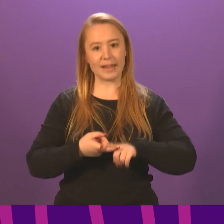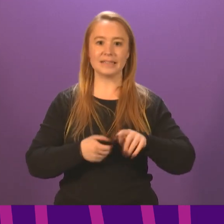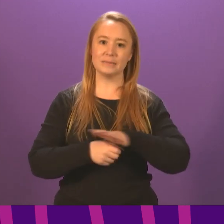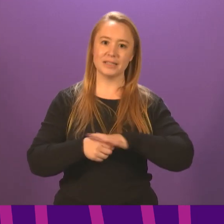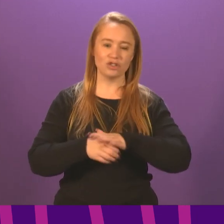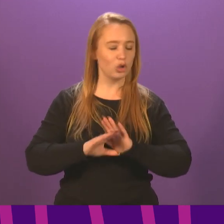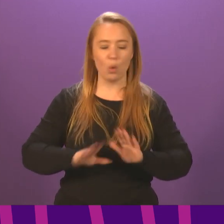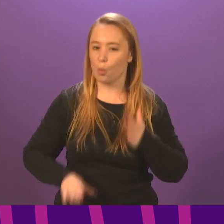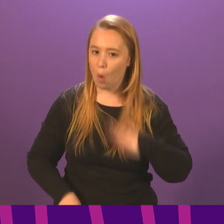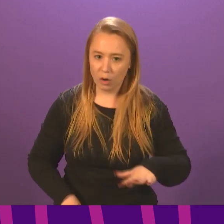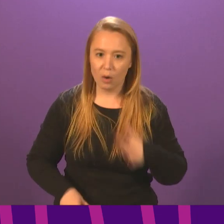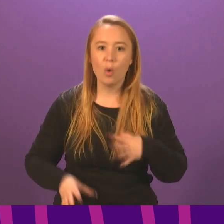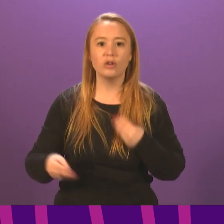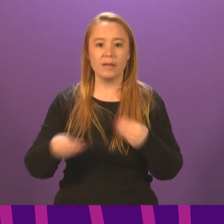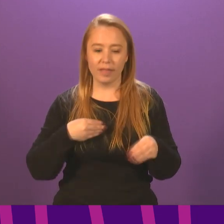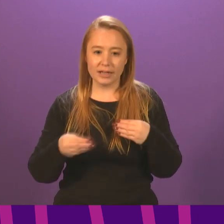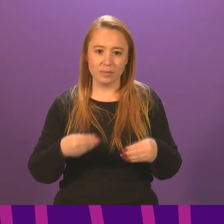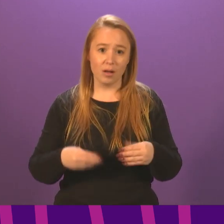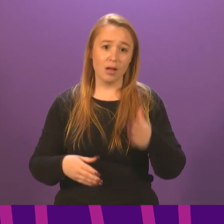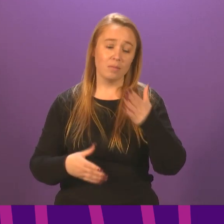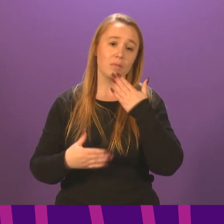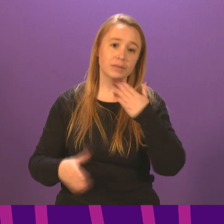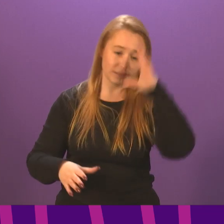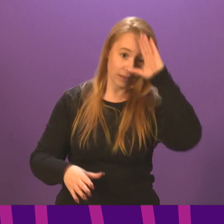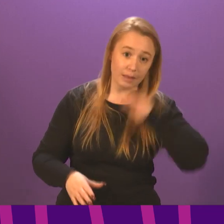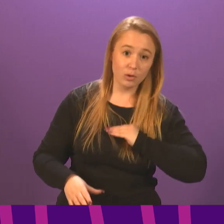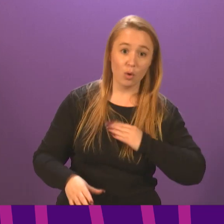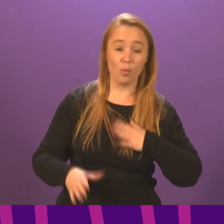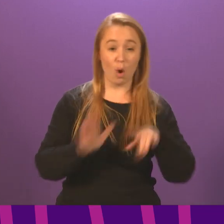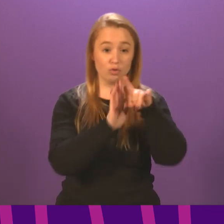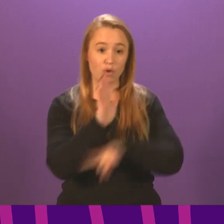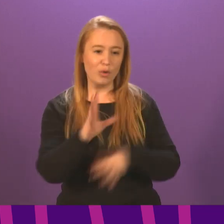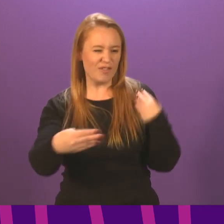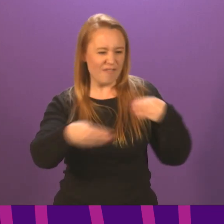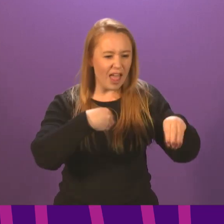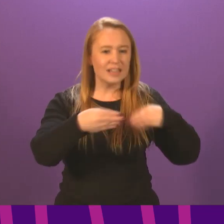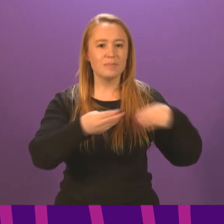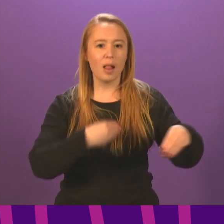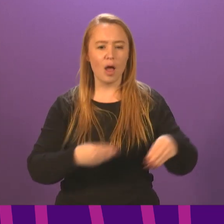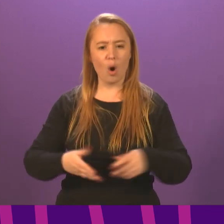of whether she wants to tighten her proposals for Christmas or do otherwise, I hope that